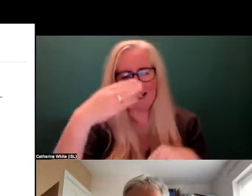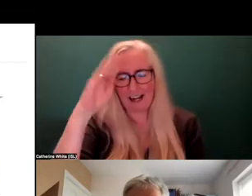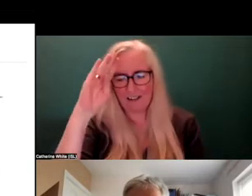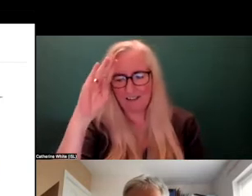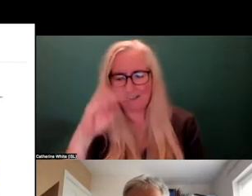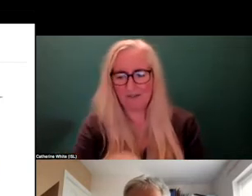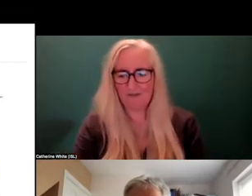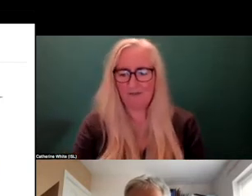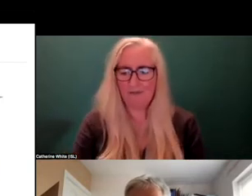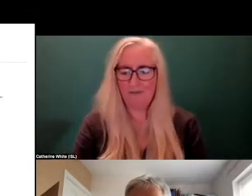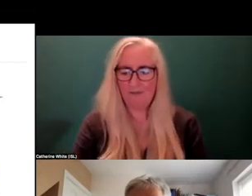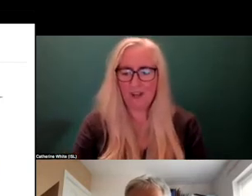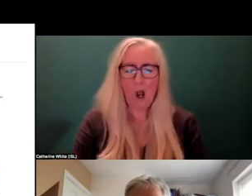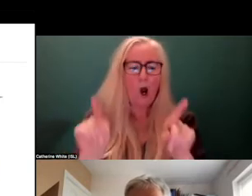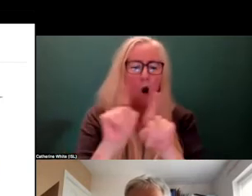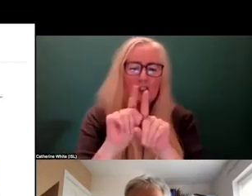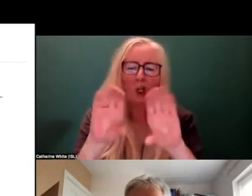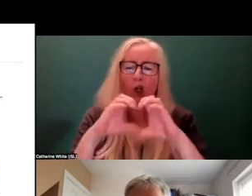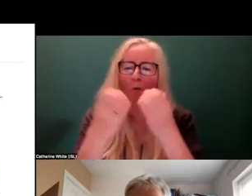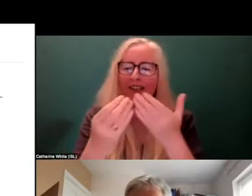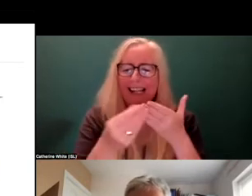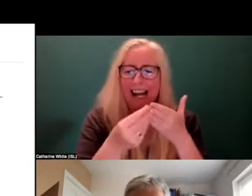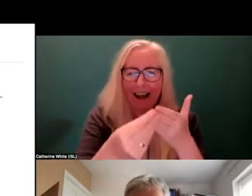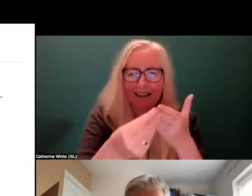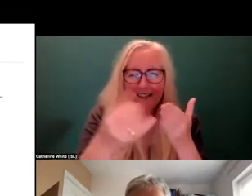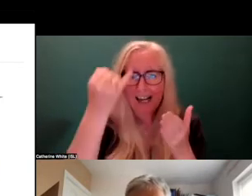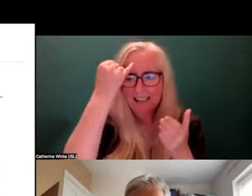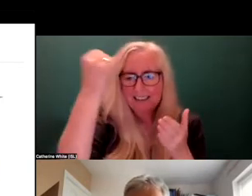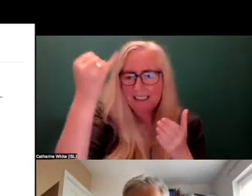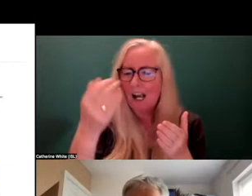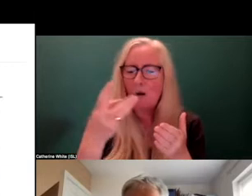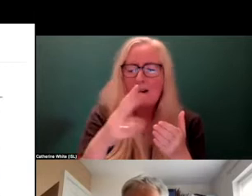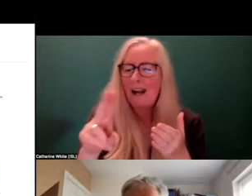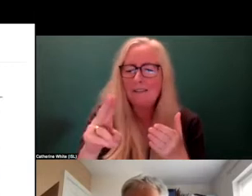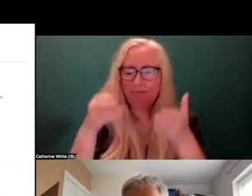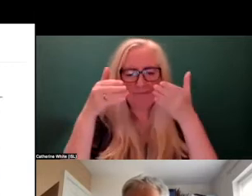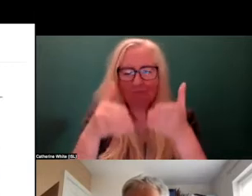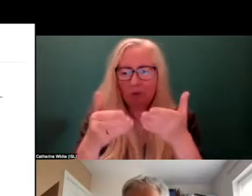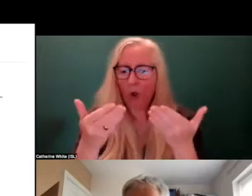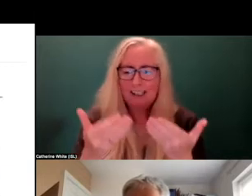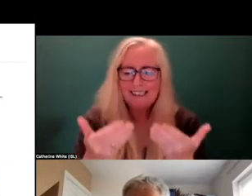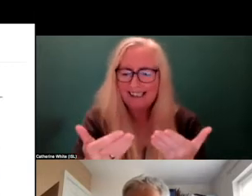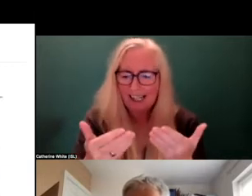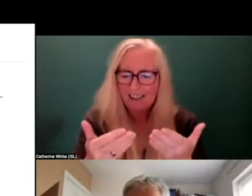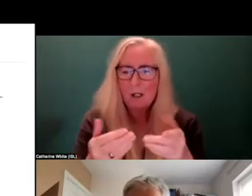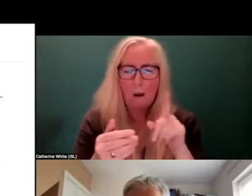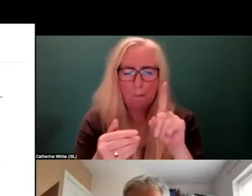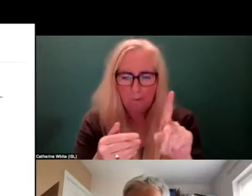There are also, I suppose, a whole new area of kind of community led initiatives. And I'm not going to dwell on them today, I think that's for another day.